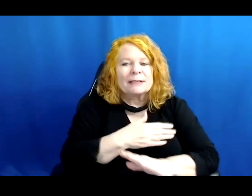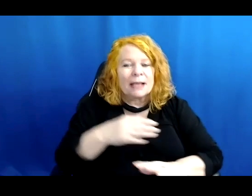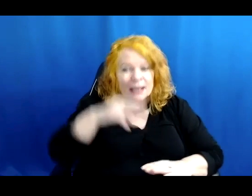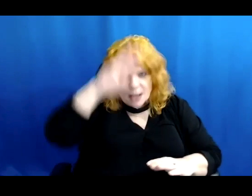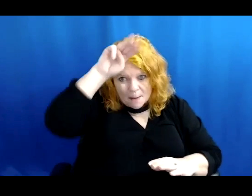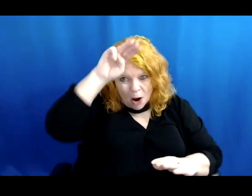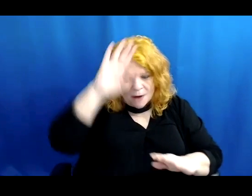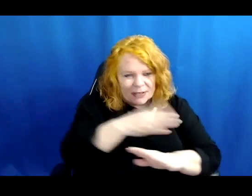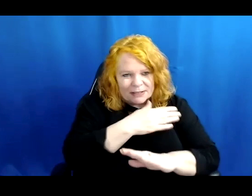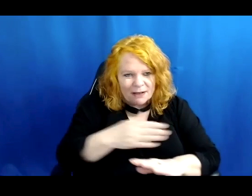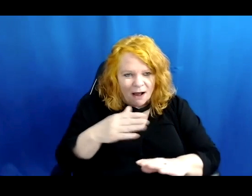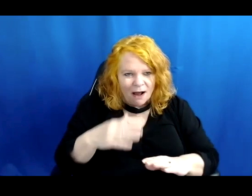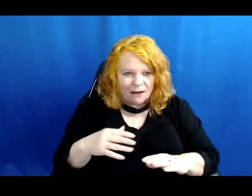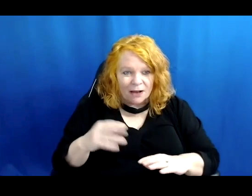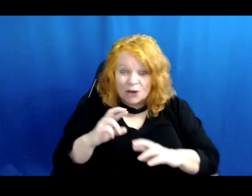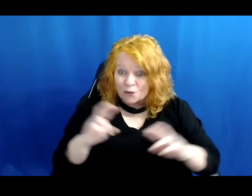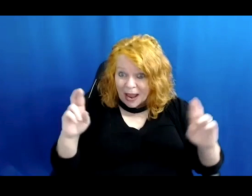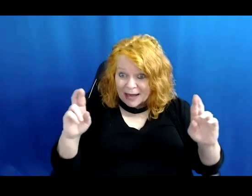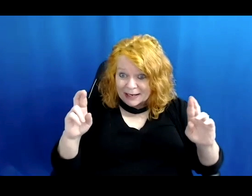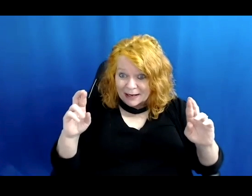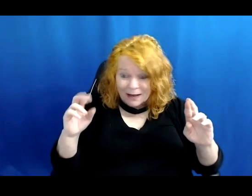the beak. Are you ready, are you steady.